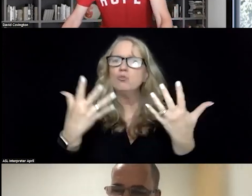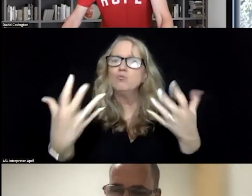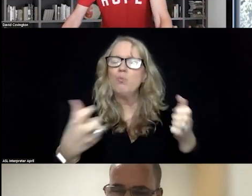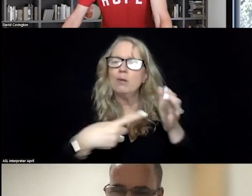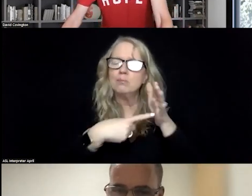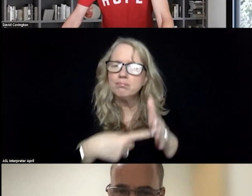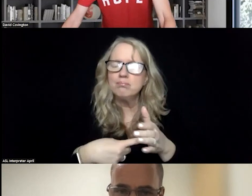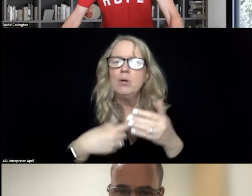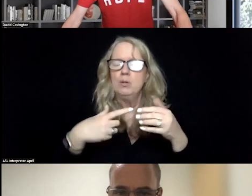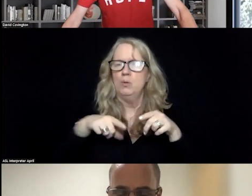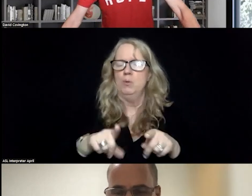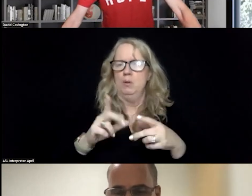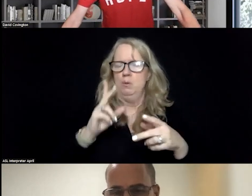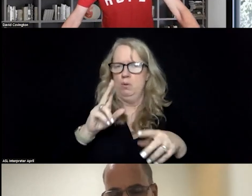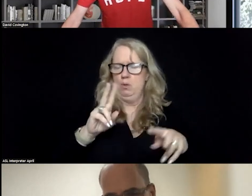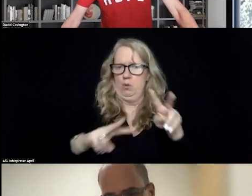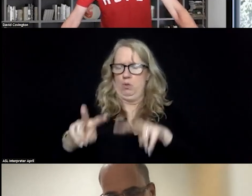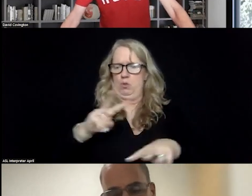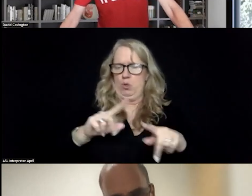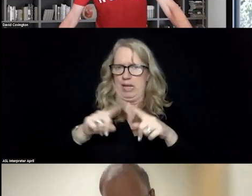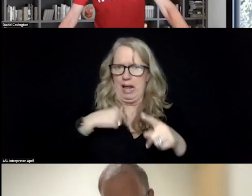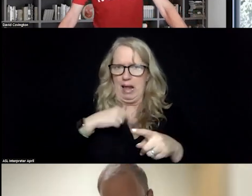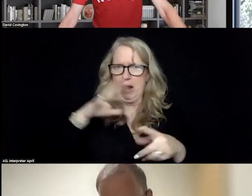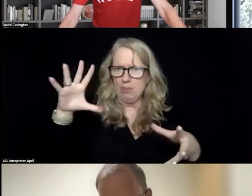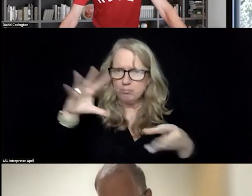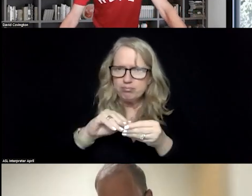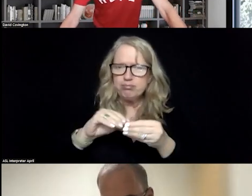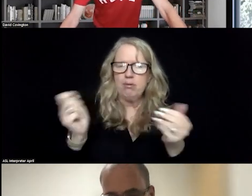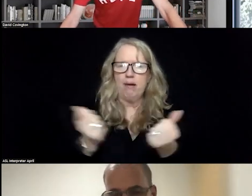ARE STARTING TO LOOK AT THE SYSTEM, WE ARE STARTING TO NOTICE